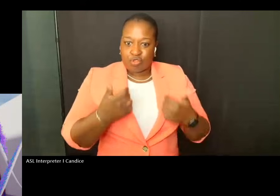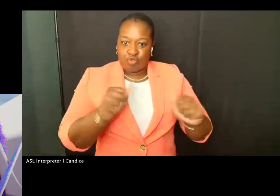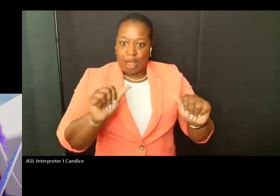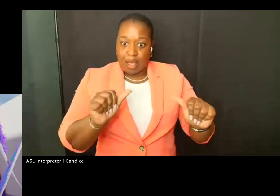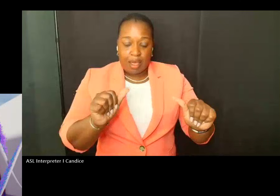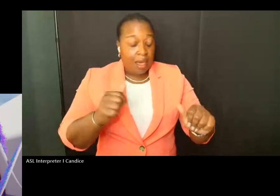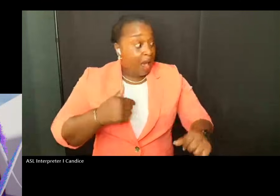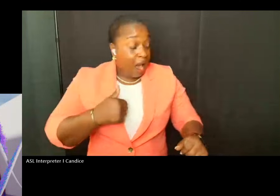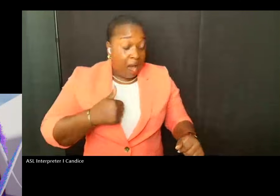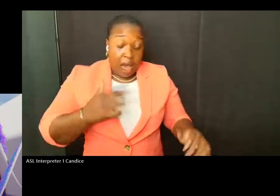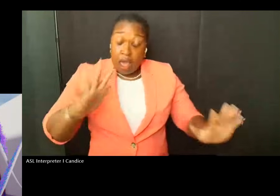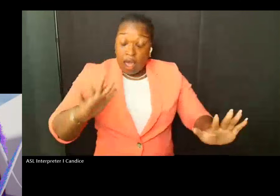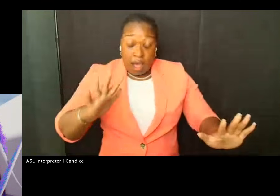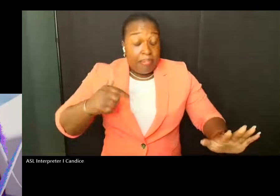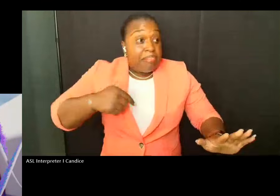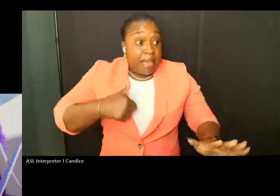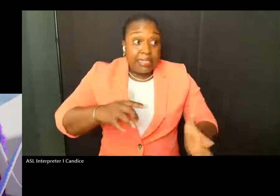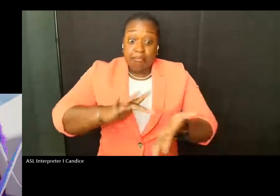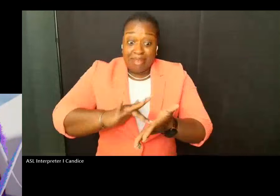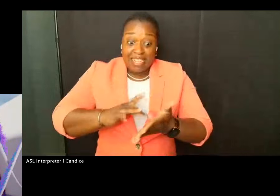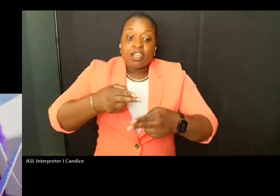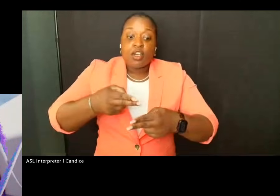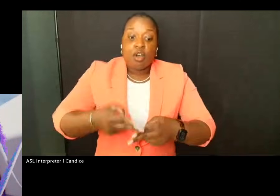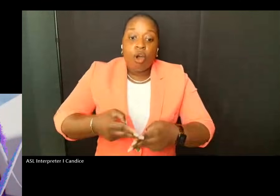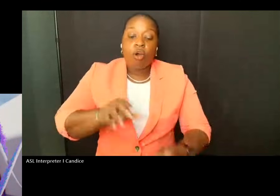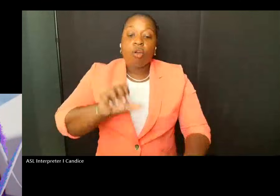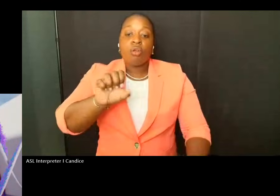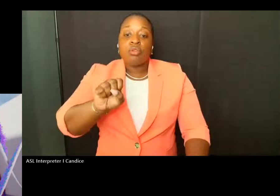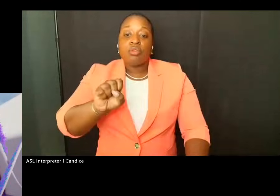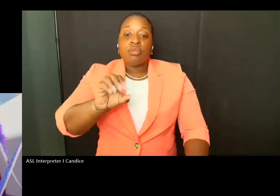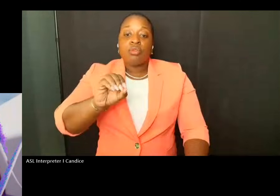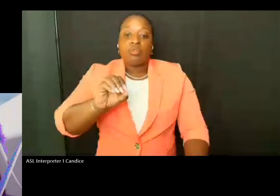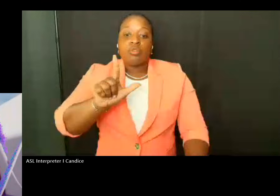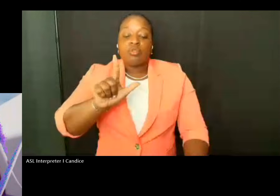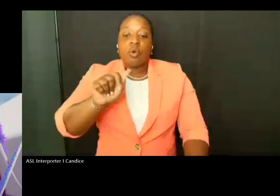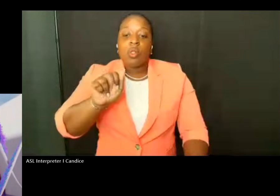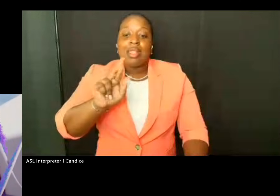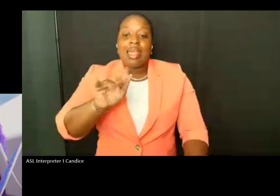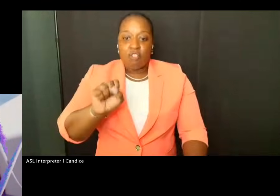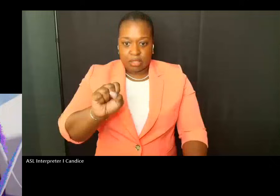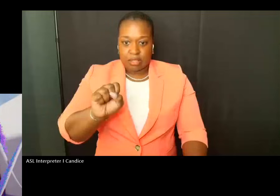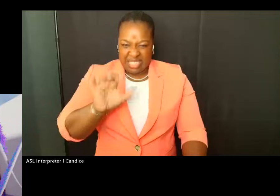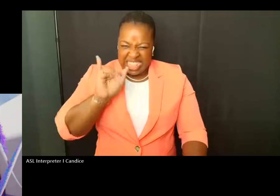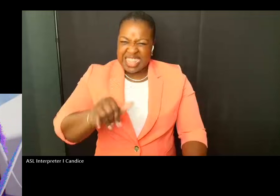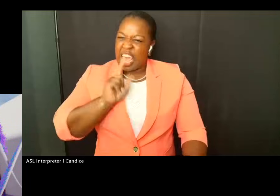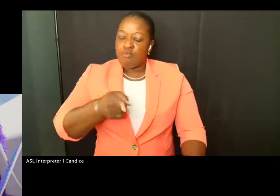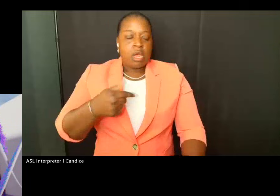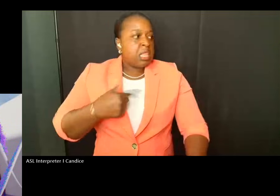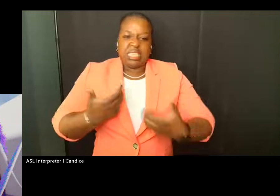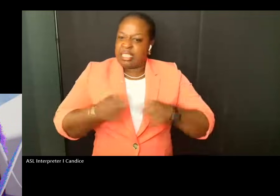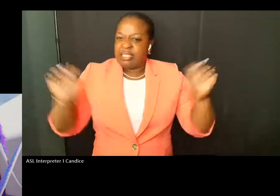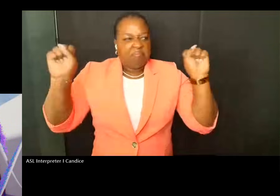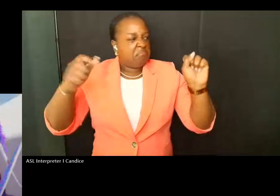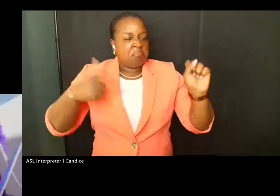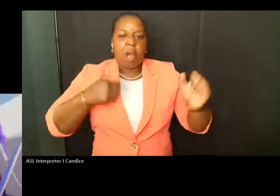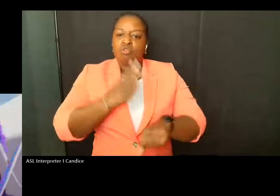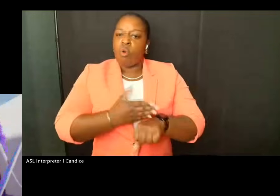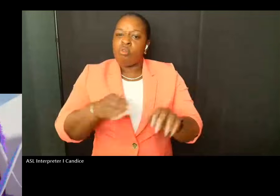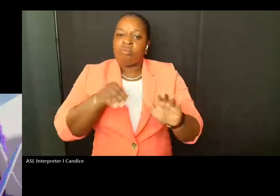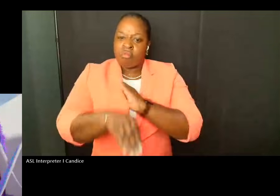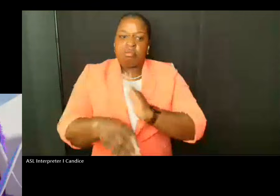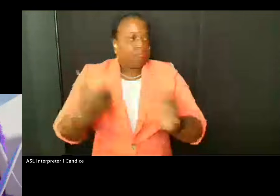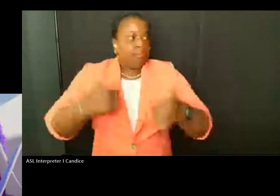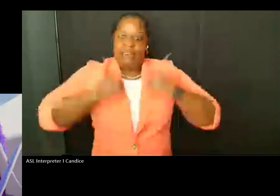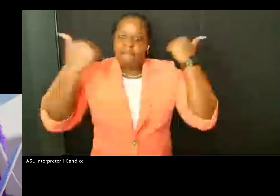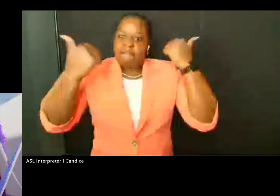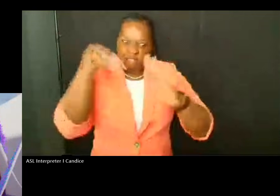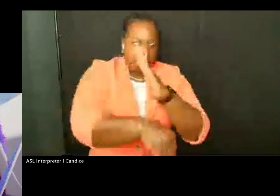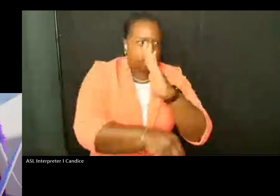called Soliris, is what saved my daughter's life. That right there was a big ordeal.